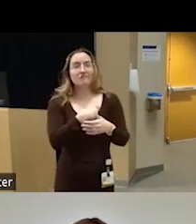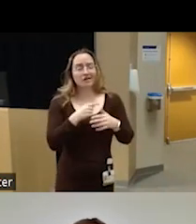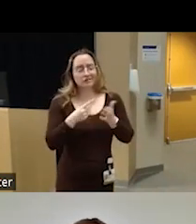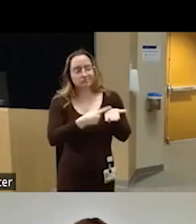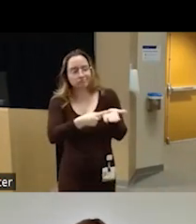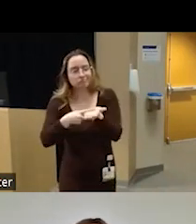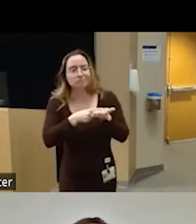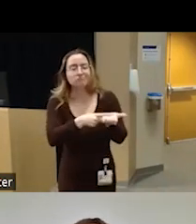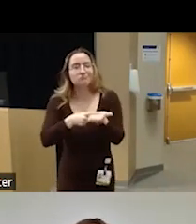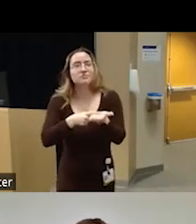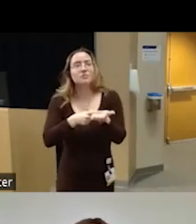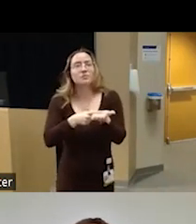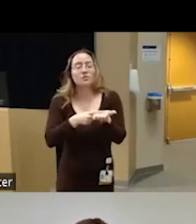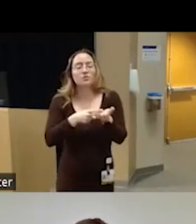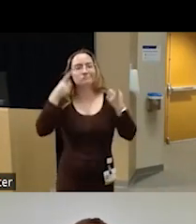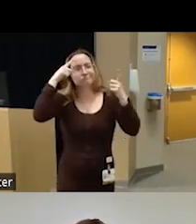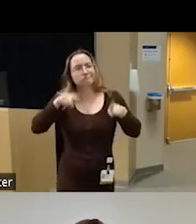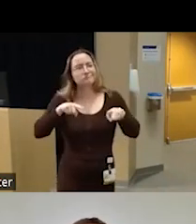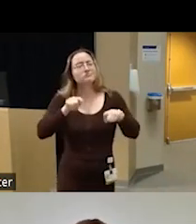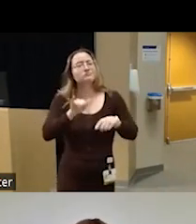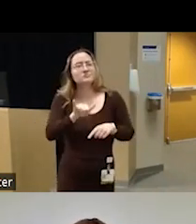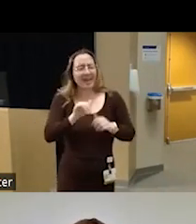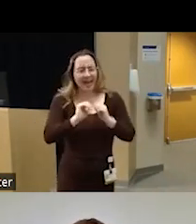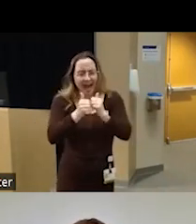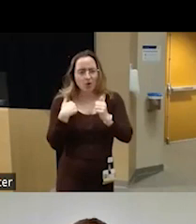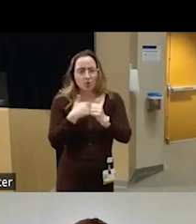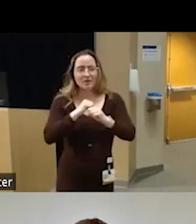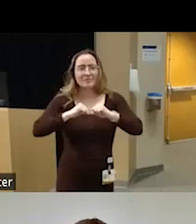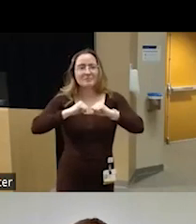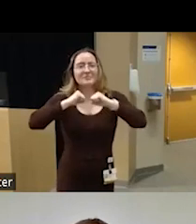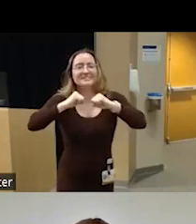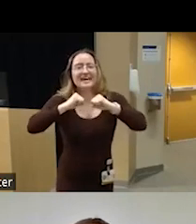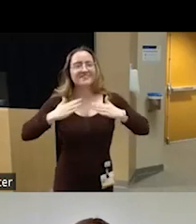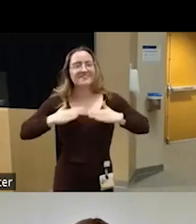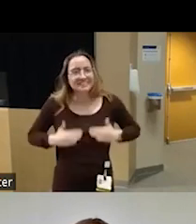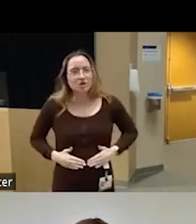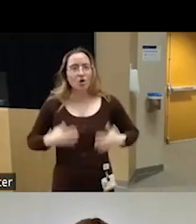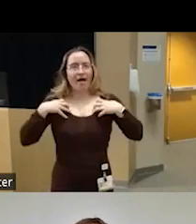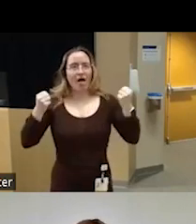land what what do we need to do to protect physical health and people with mental illness and what are the